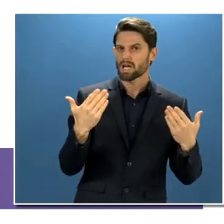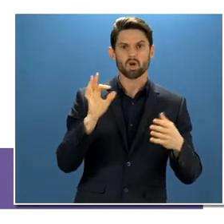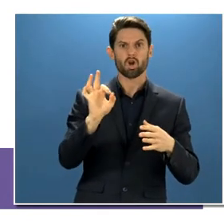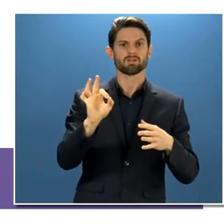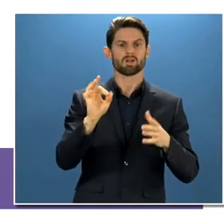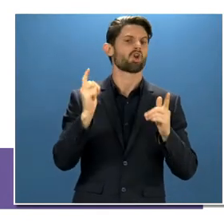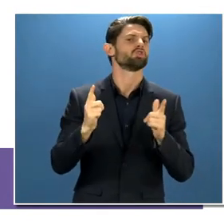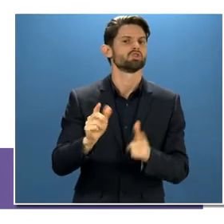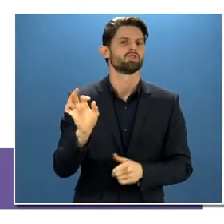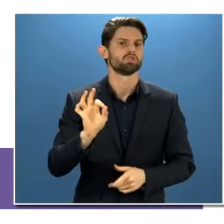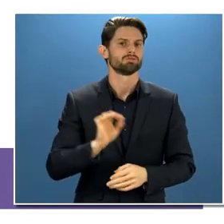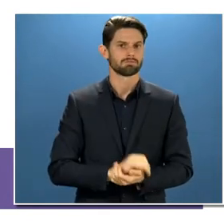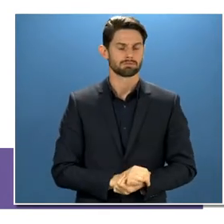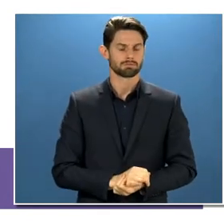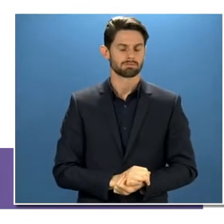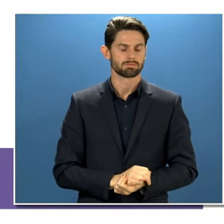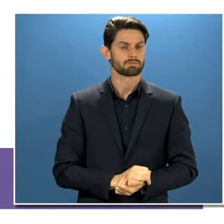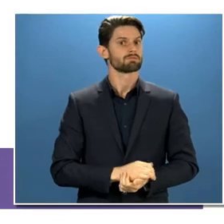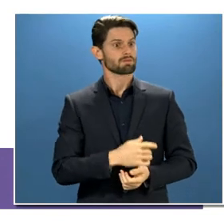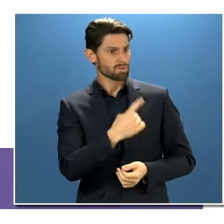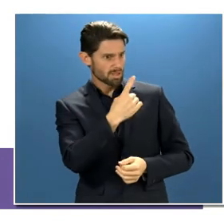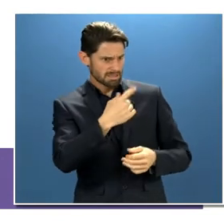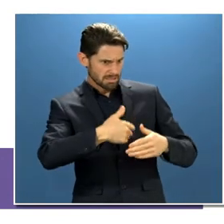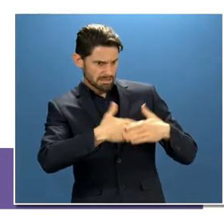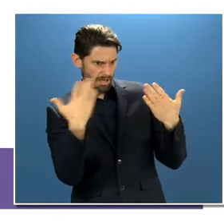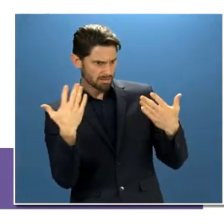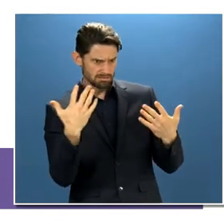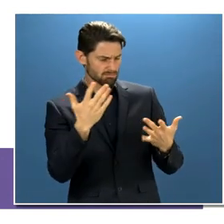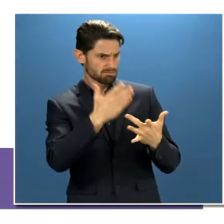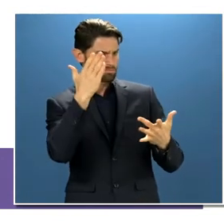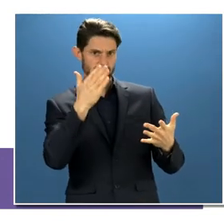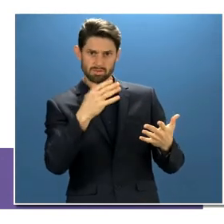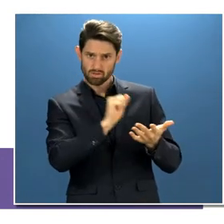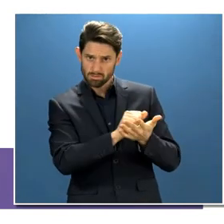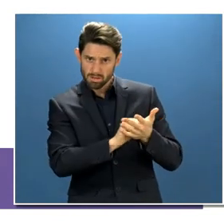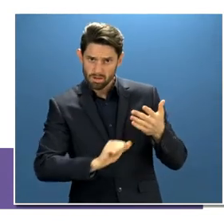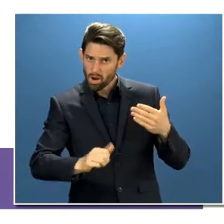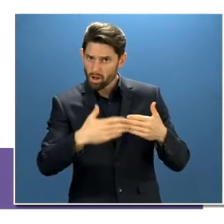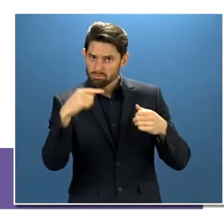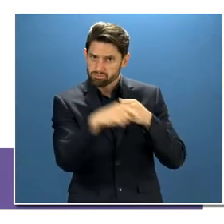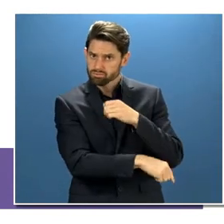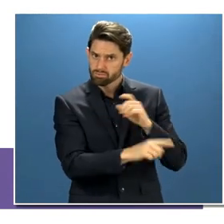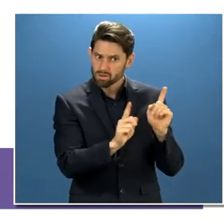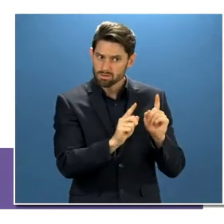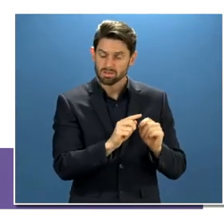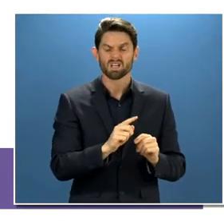And then one day the shop closed down, is that right? Yes, they did. It shut down because the person got sick.